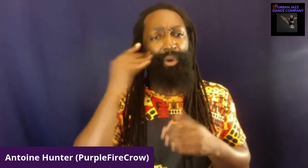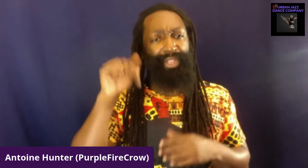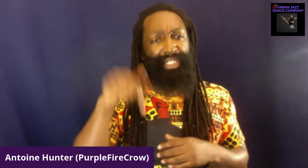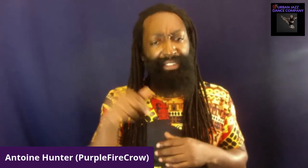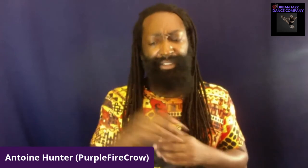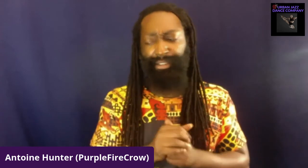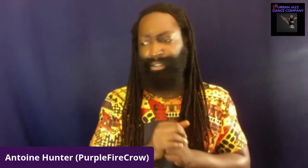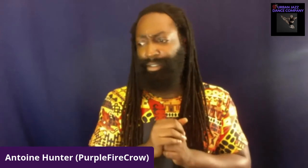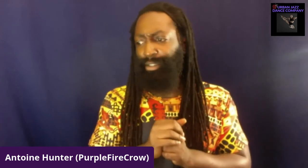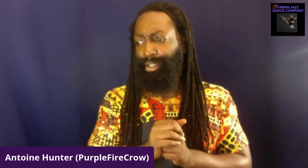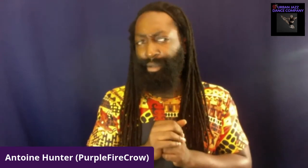Excuse me.